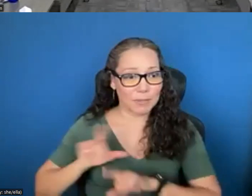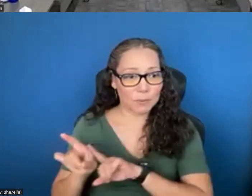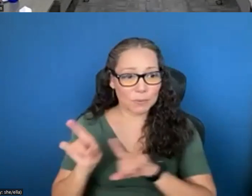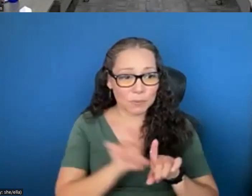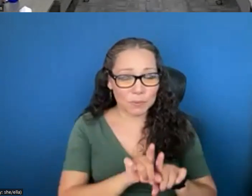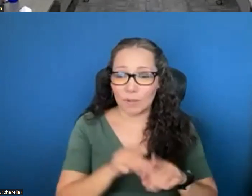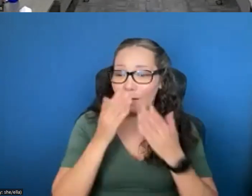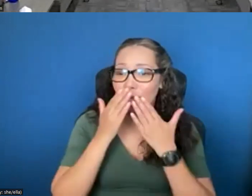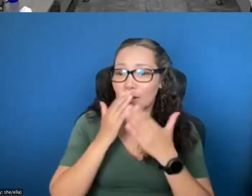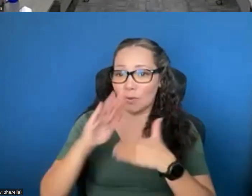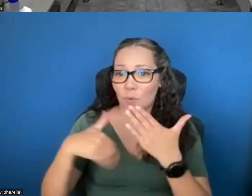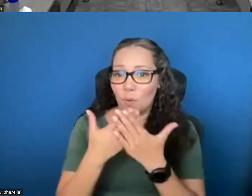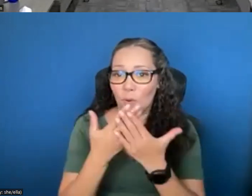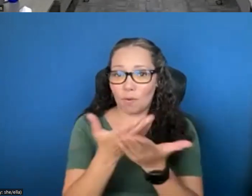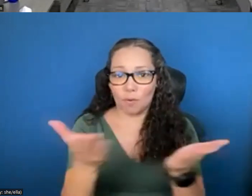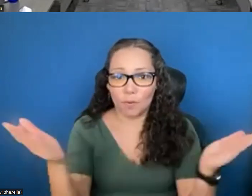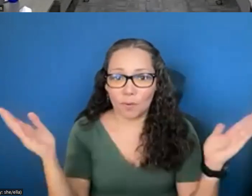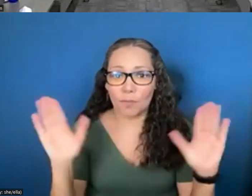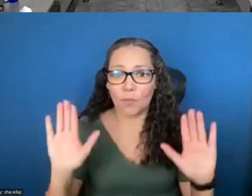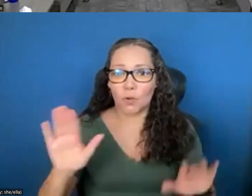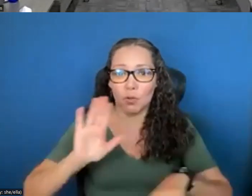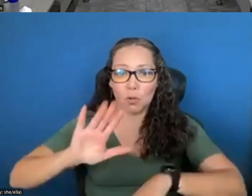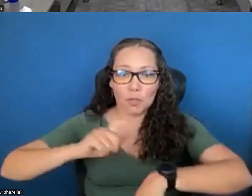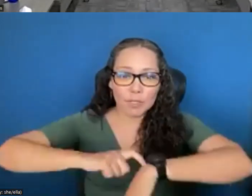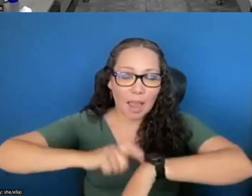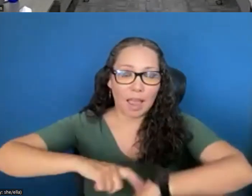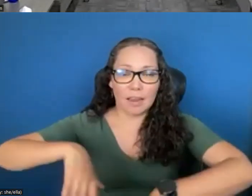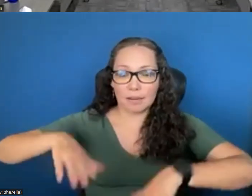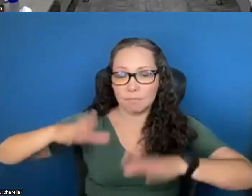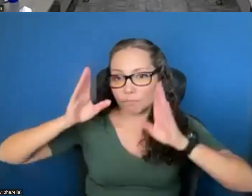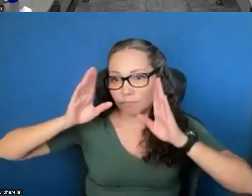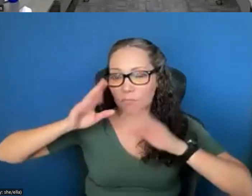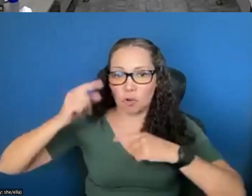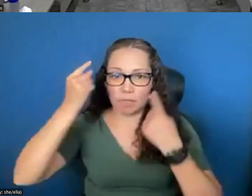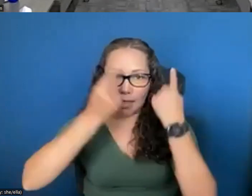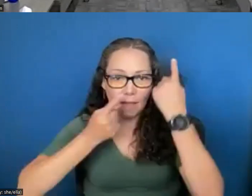for your engagement your time your attention um your thoughtfulness I think we've got we've built